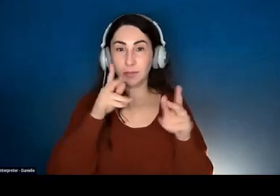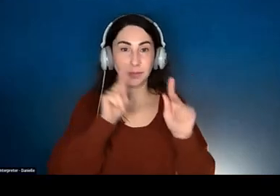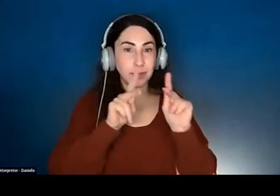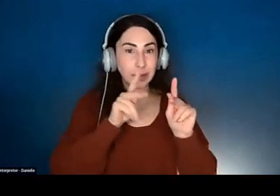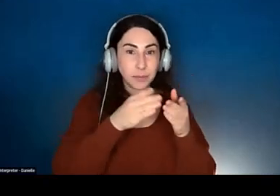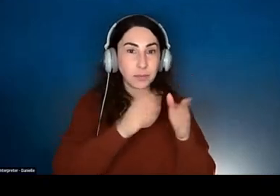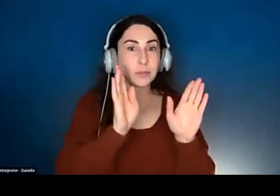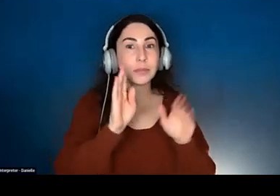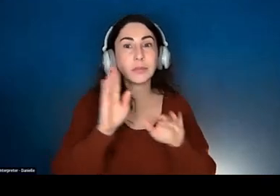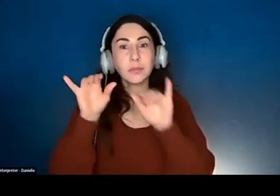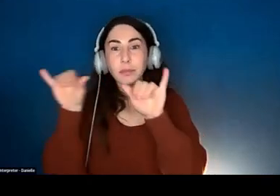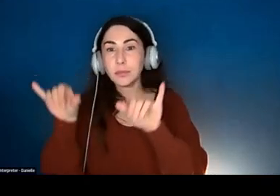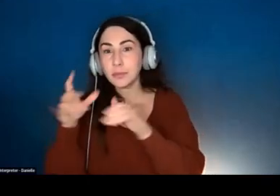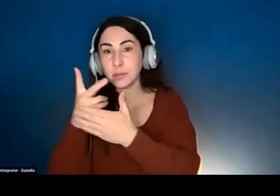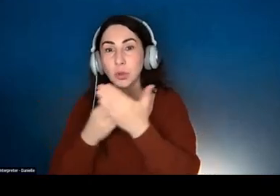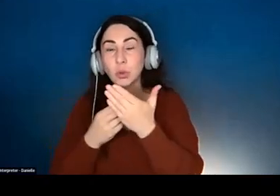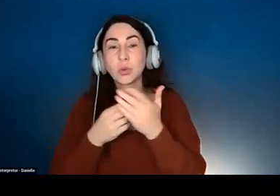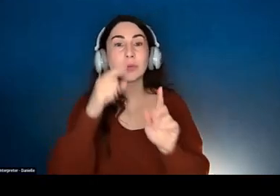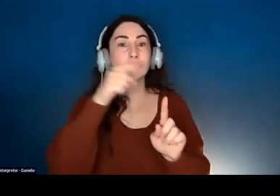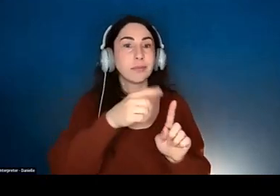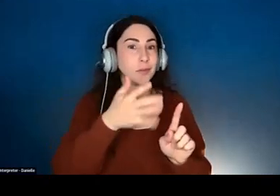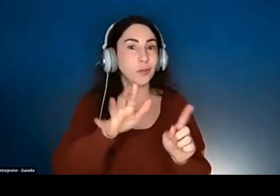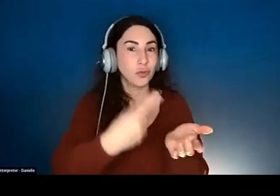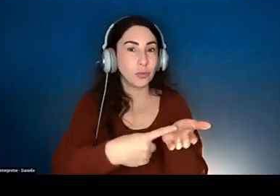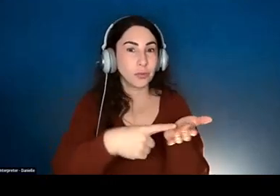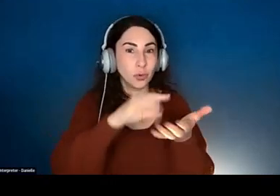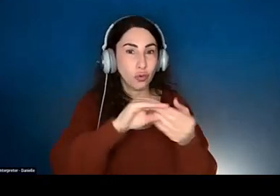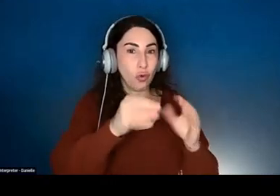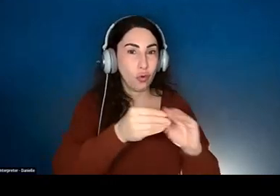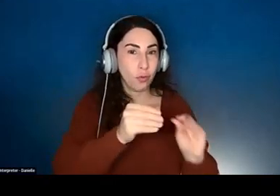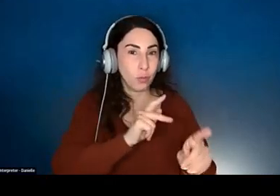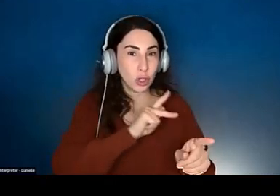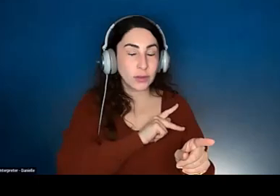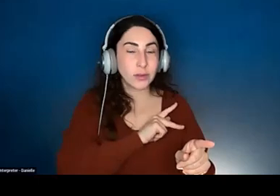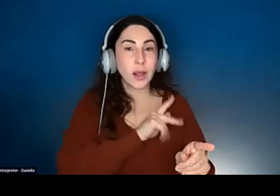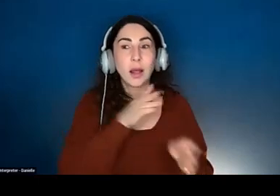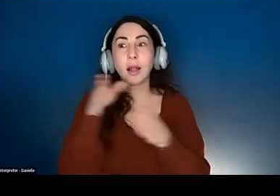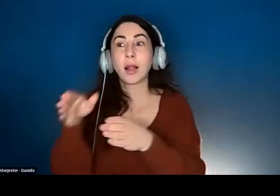at the systems level, a lot of states and territories